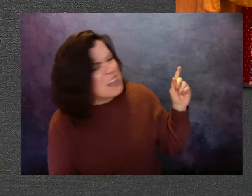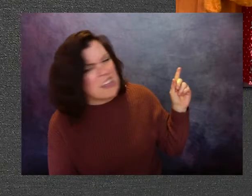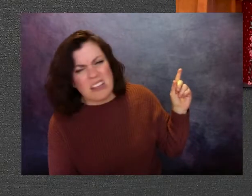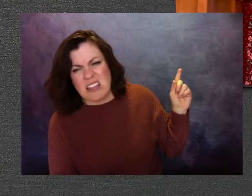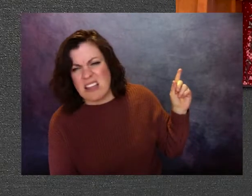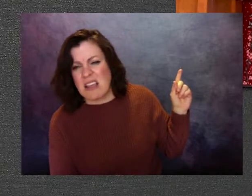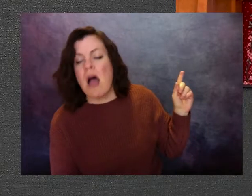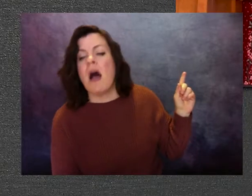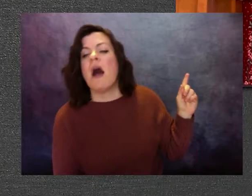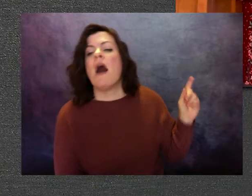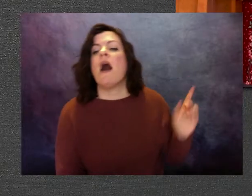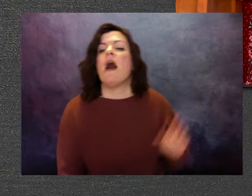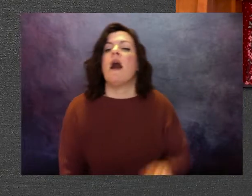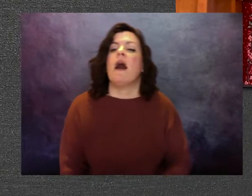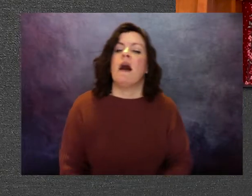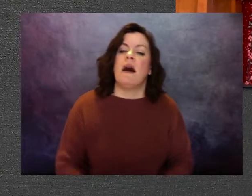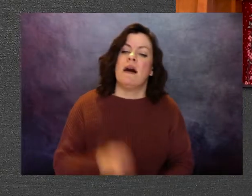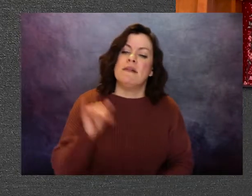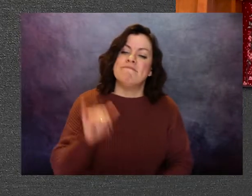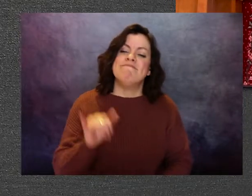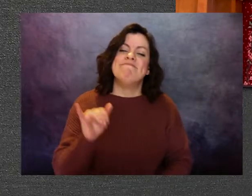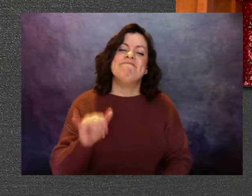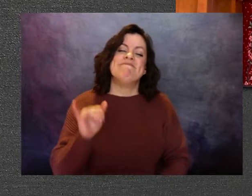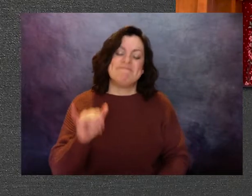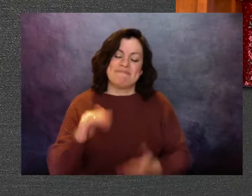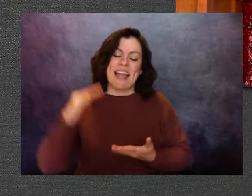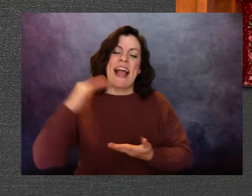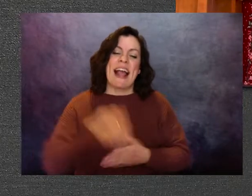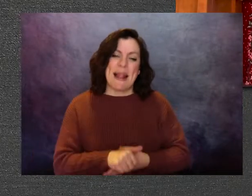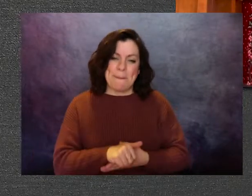Oh, you're right Candy. It's a clip board.